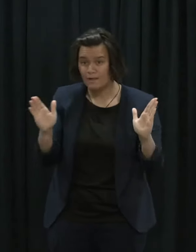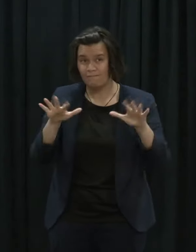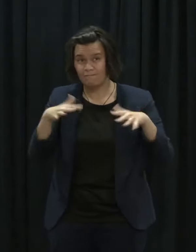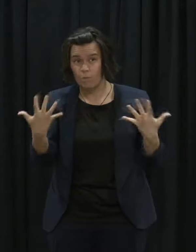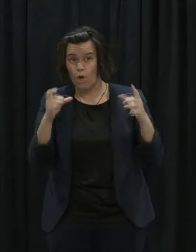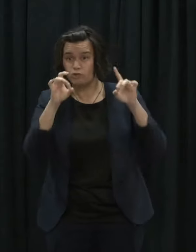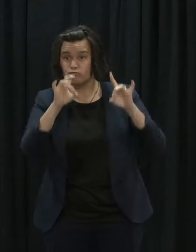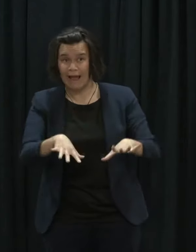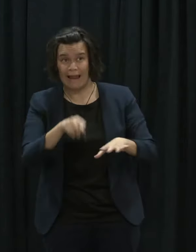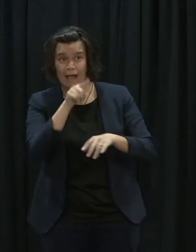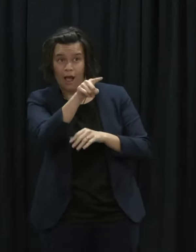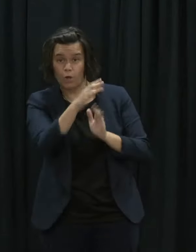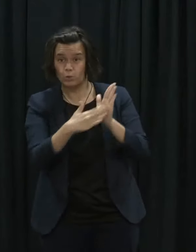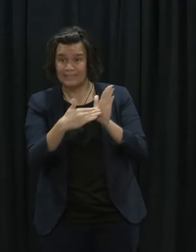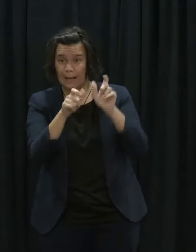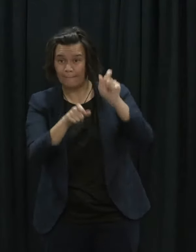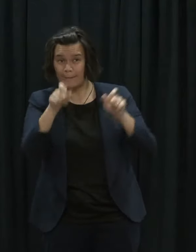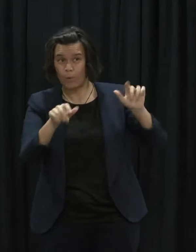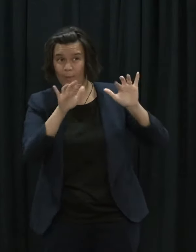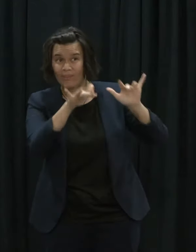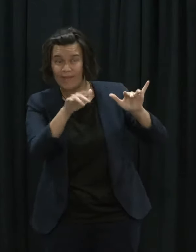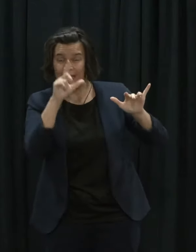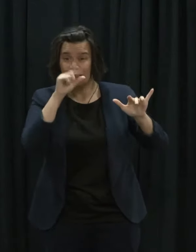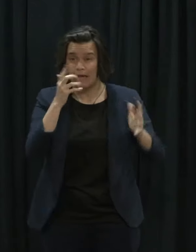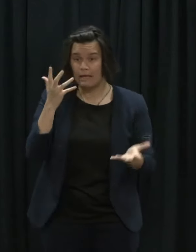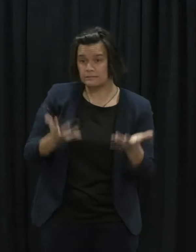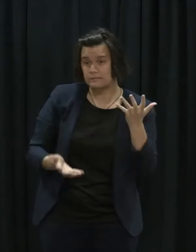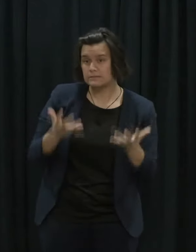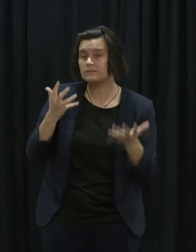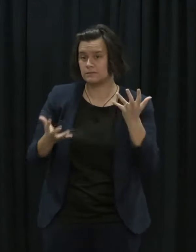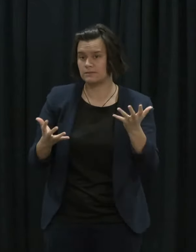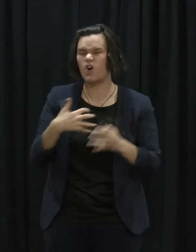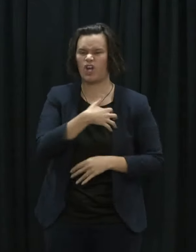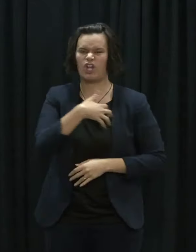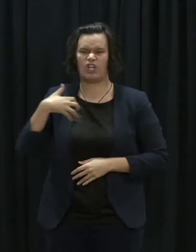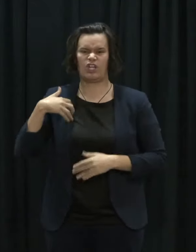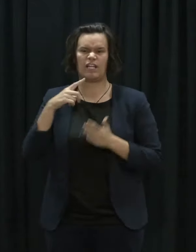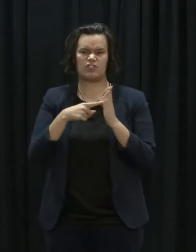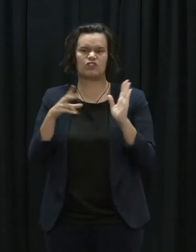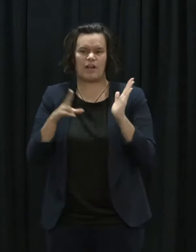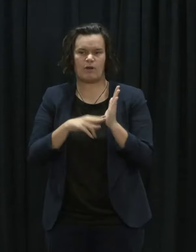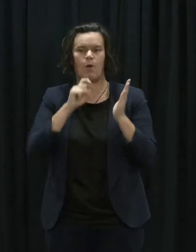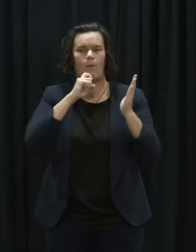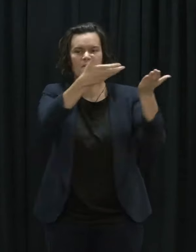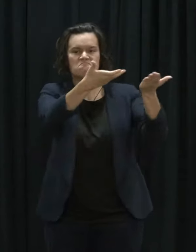This check-in will be to confirm that we remain comfortable in the next step of